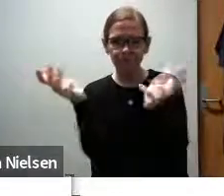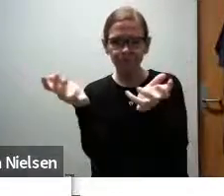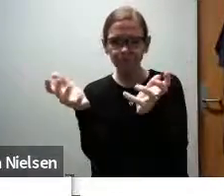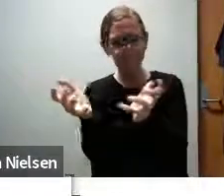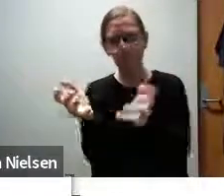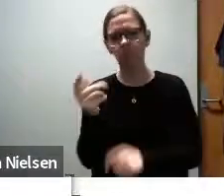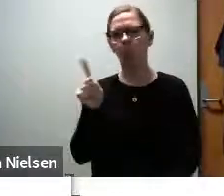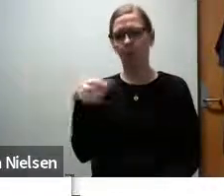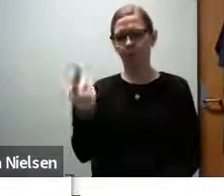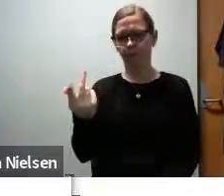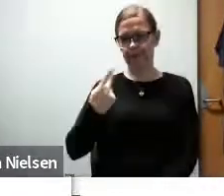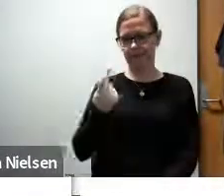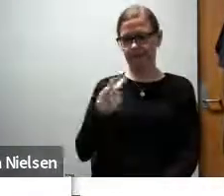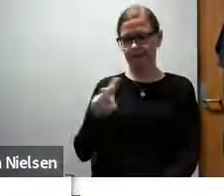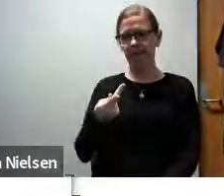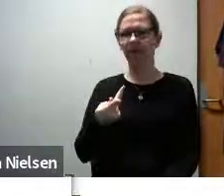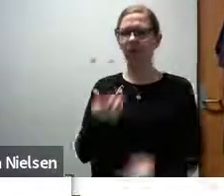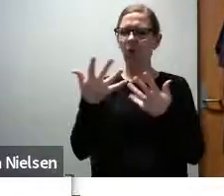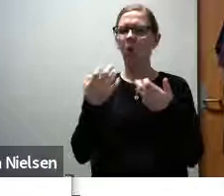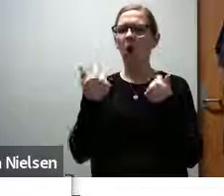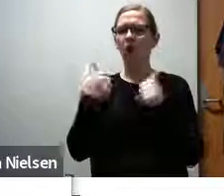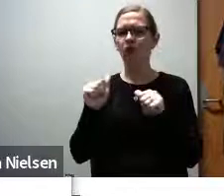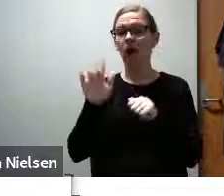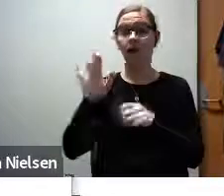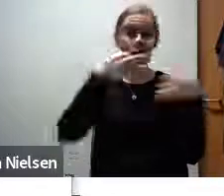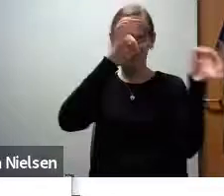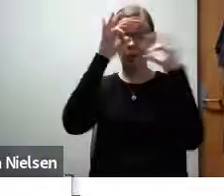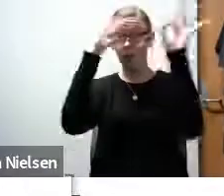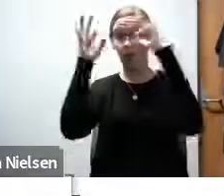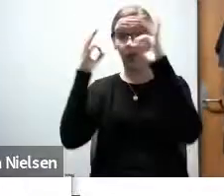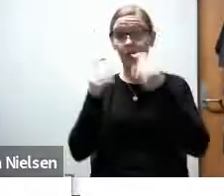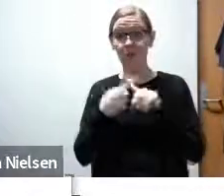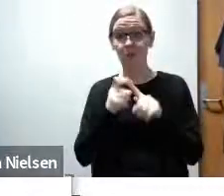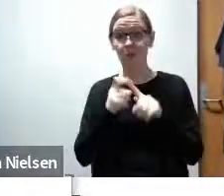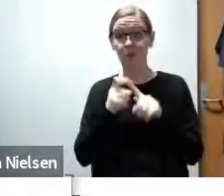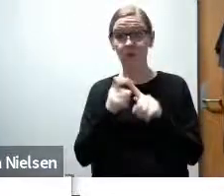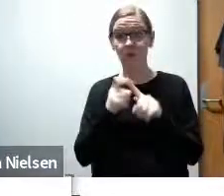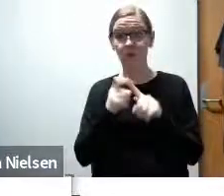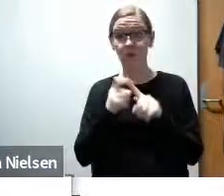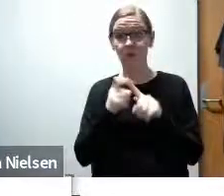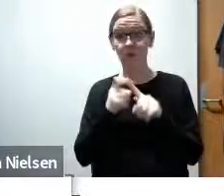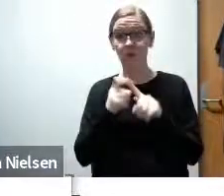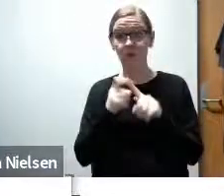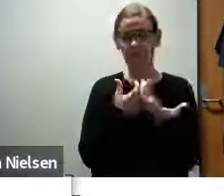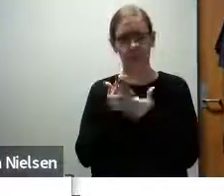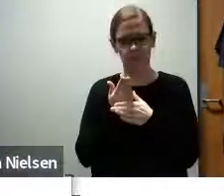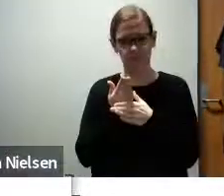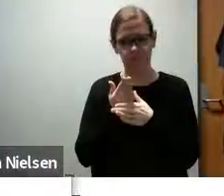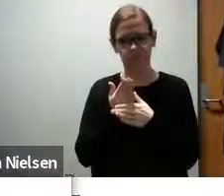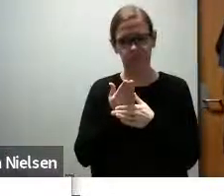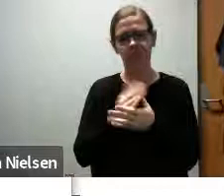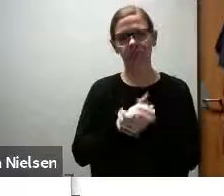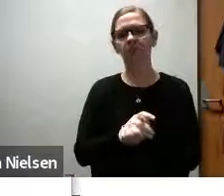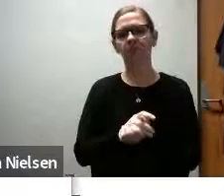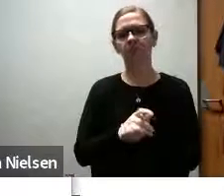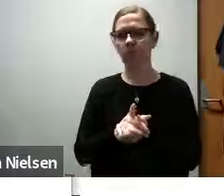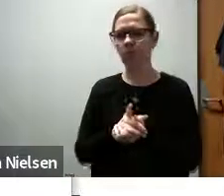You want to try and eliminate as much distraction from the class as you can. So having the private chat is what I would do.